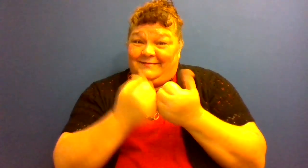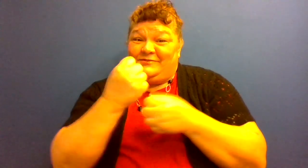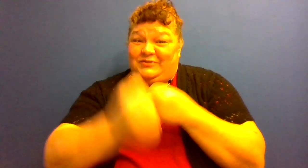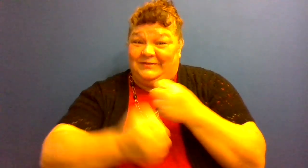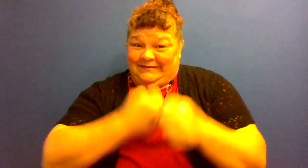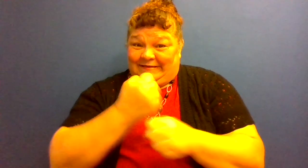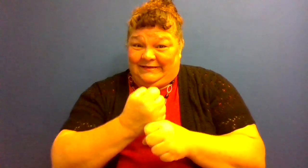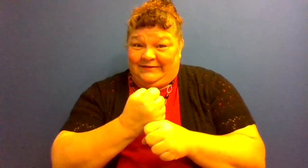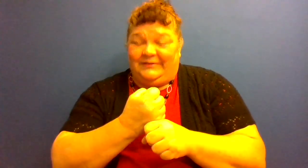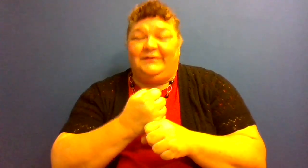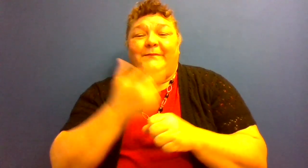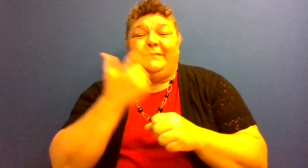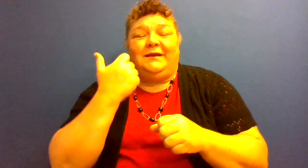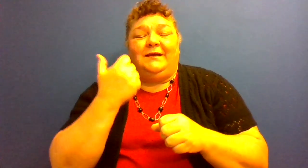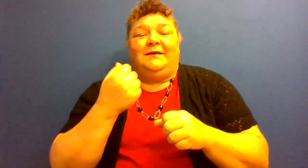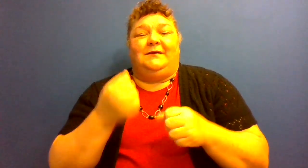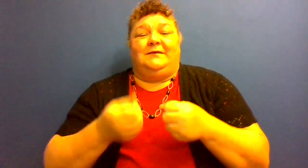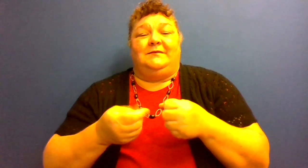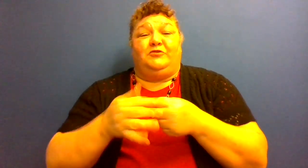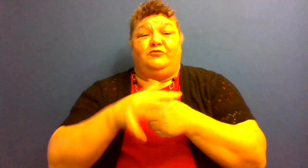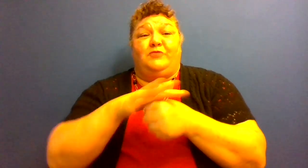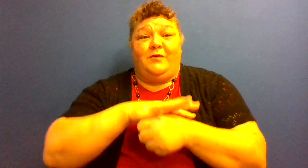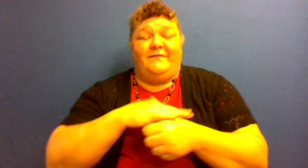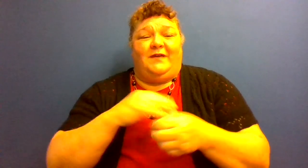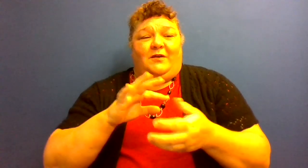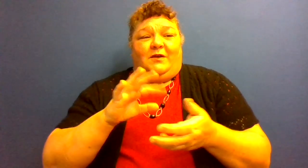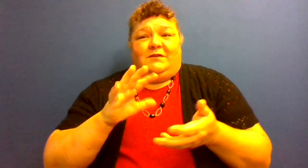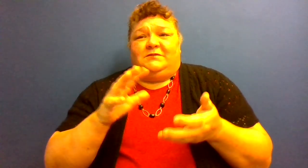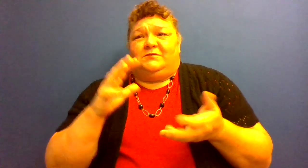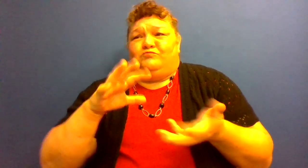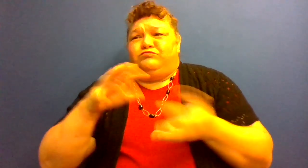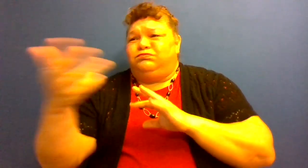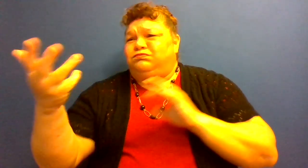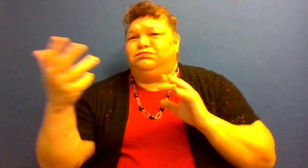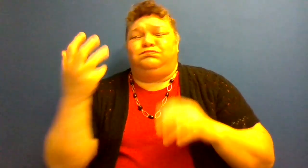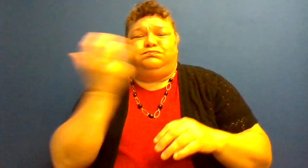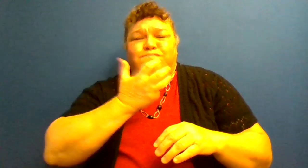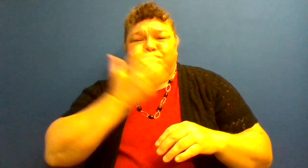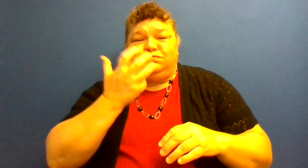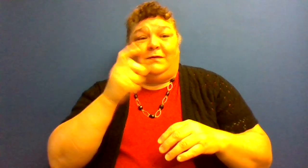It was a challenging this - it was a challenging year, because coronavirus made us work from